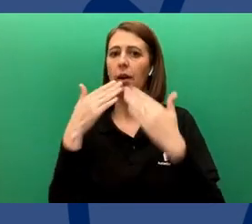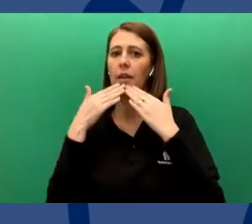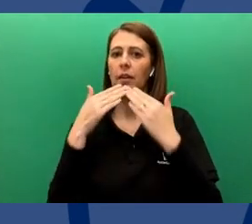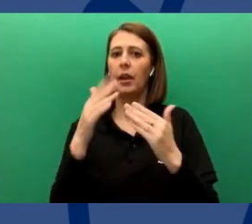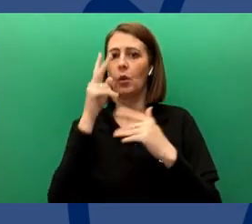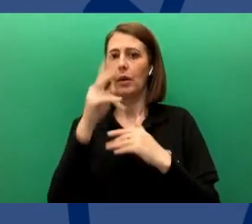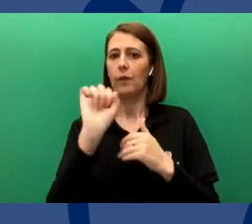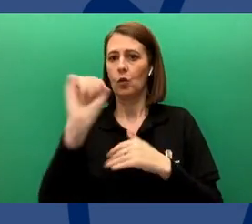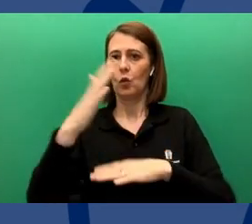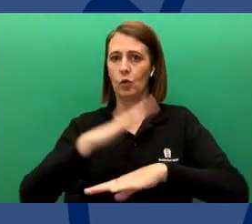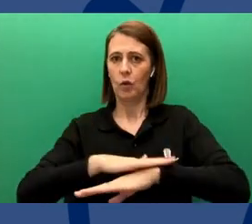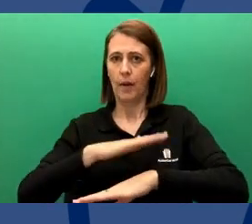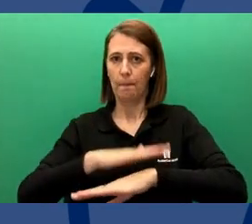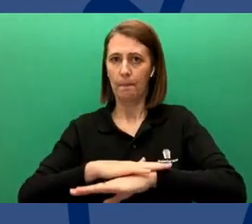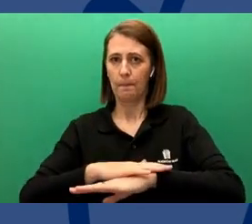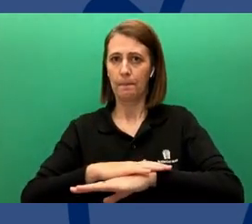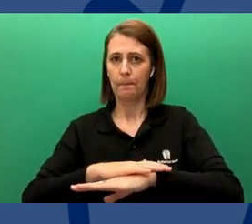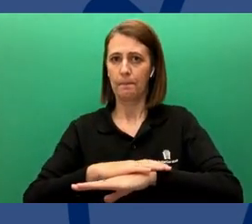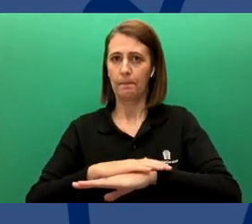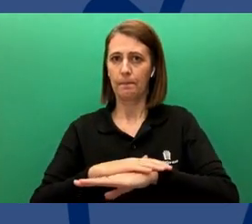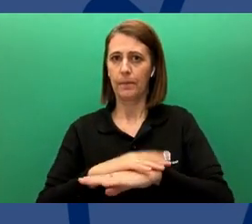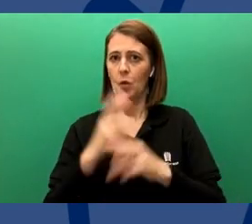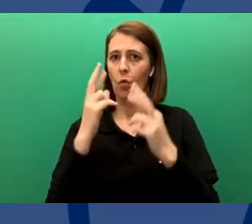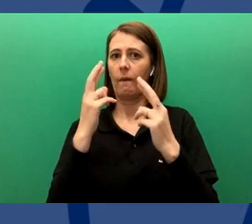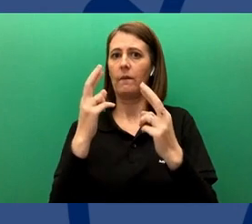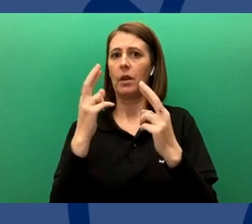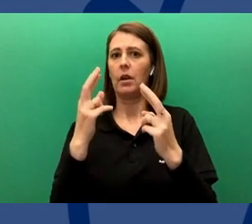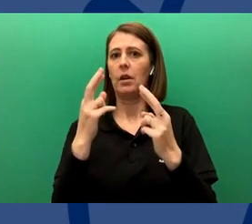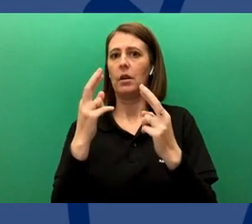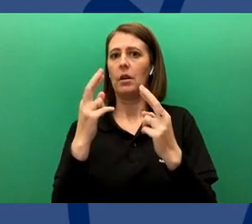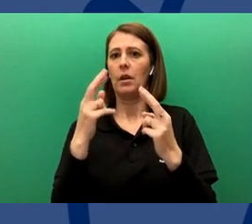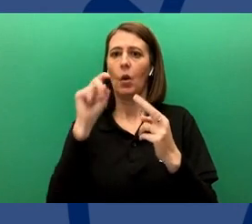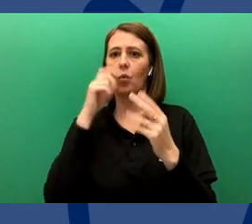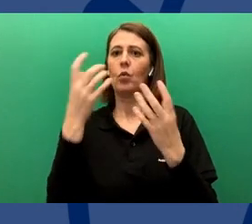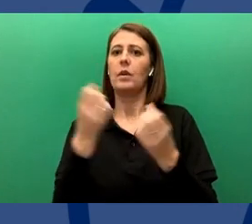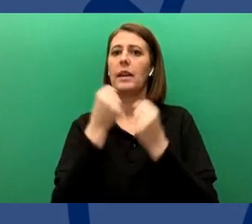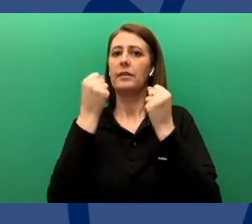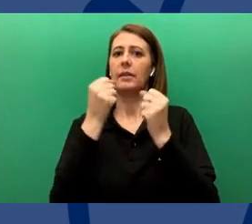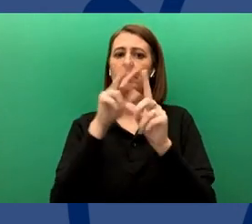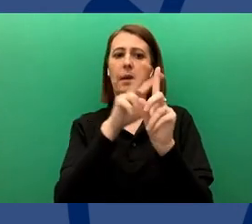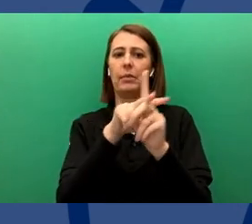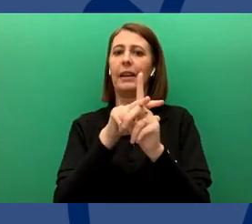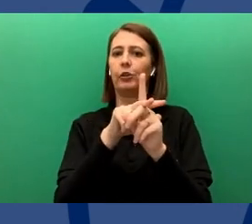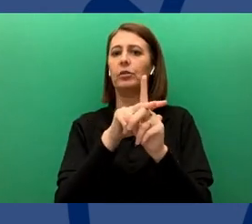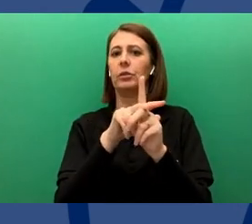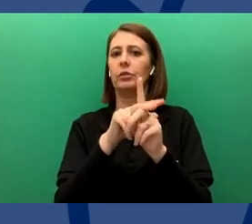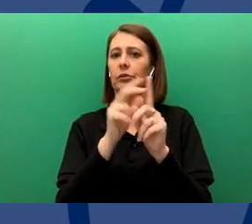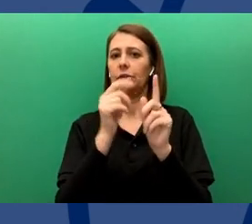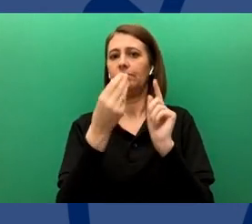And hopefully we will get some applications out quickly to you. Thanks. Thank you.